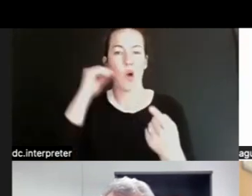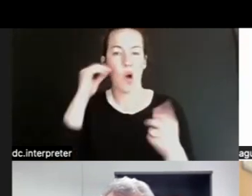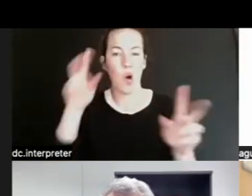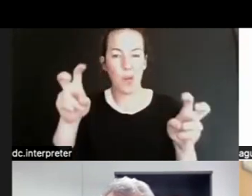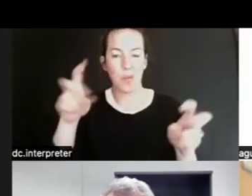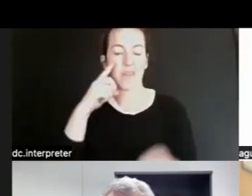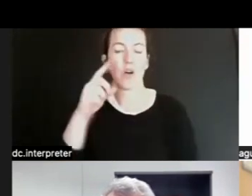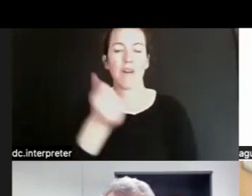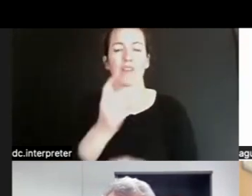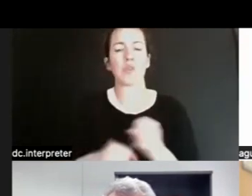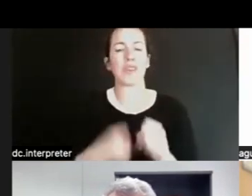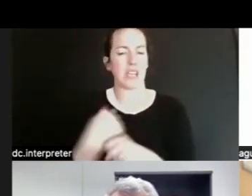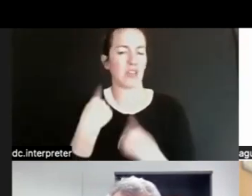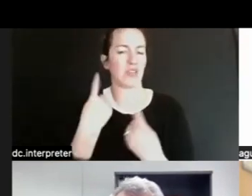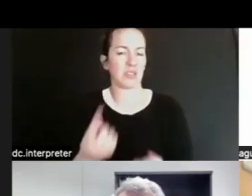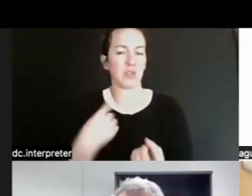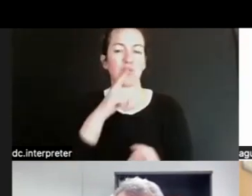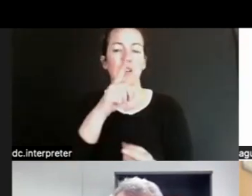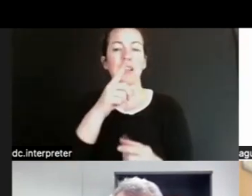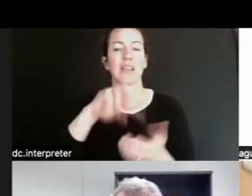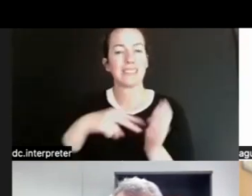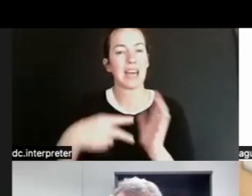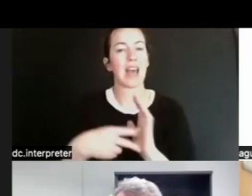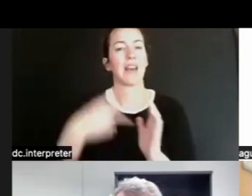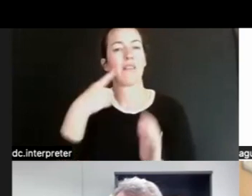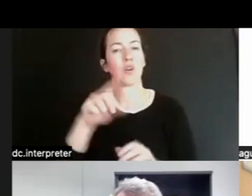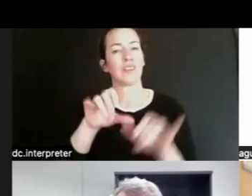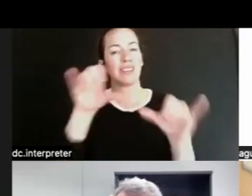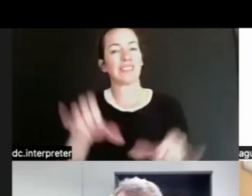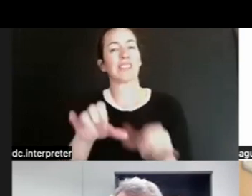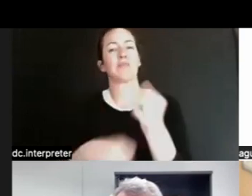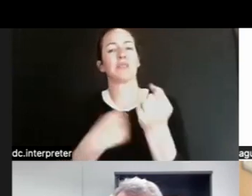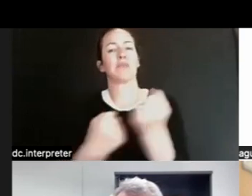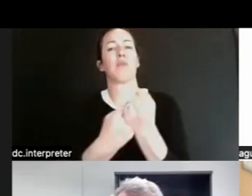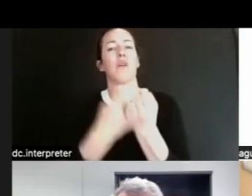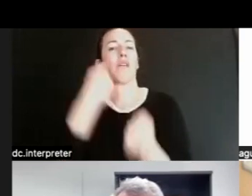you know it it, it really is intended to be a system of support for. Our partner